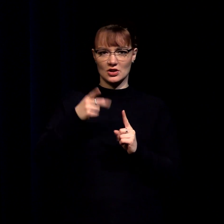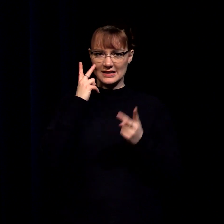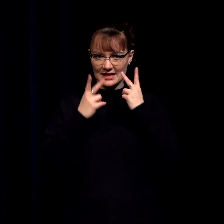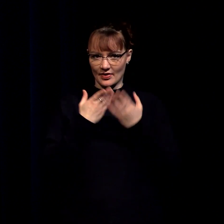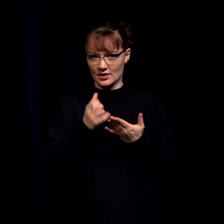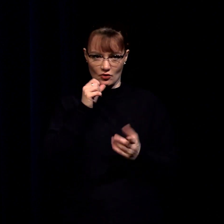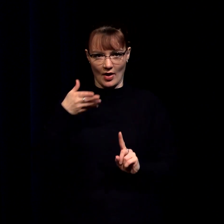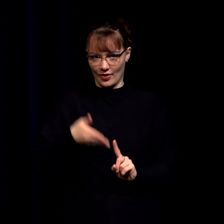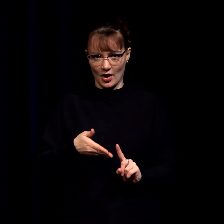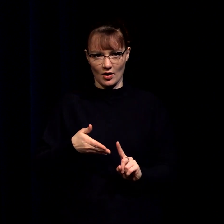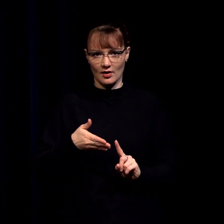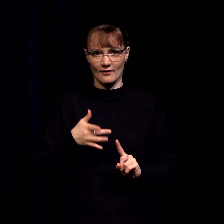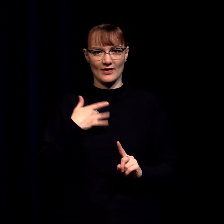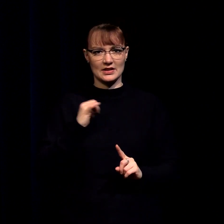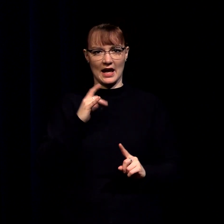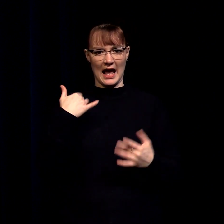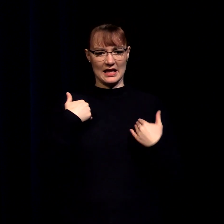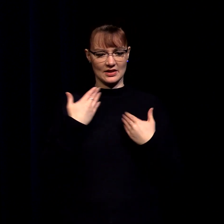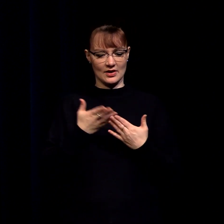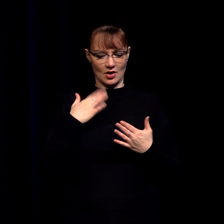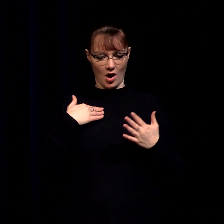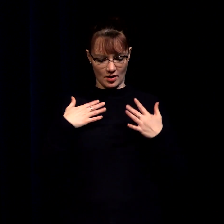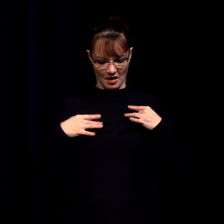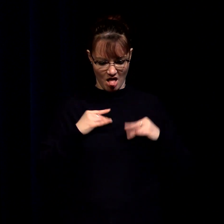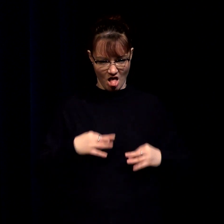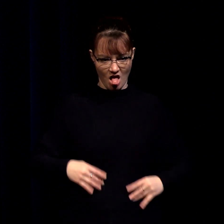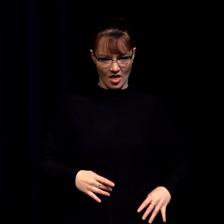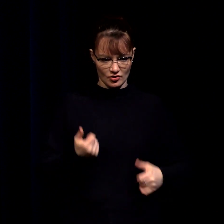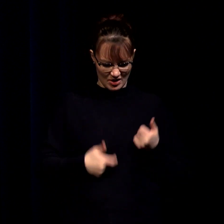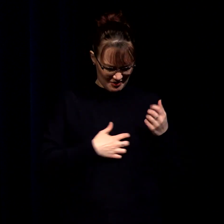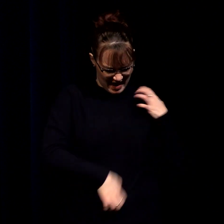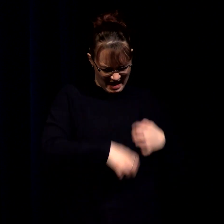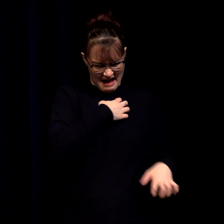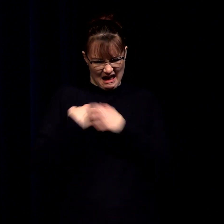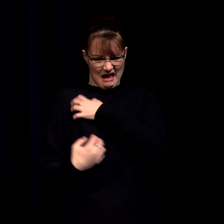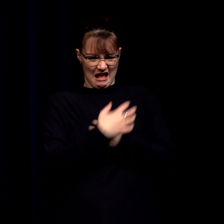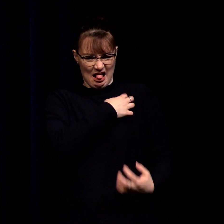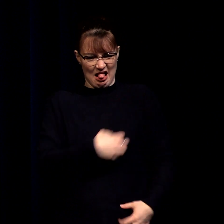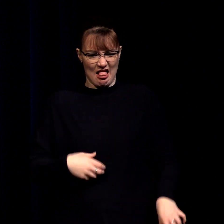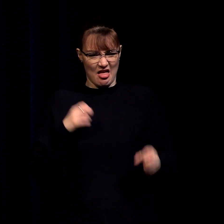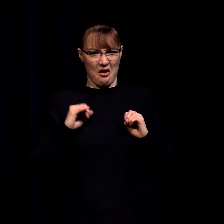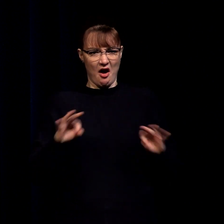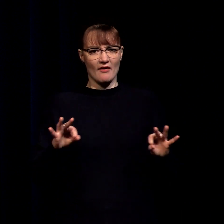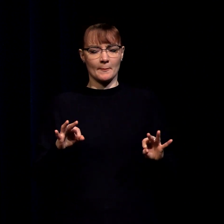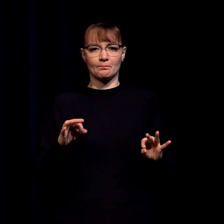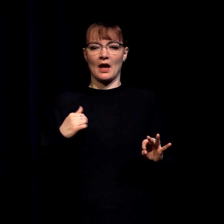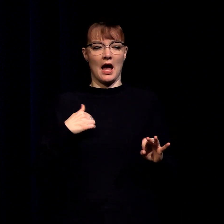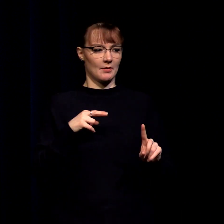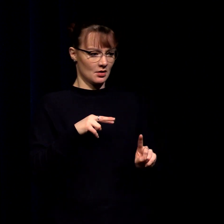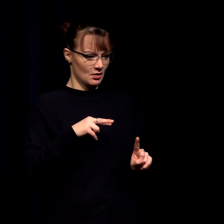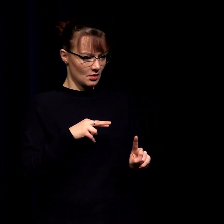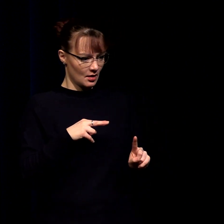can't get things off her that actually don't exist. I've never been so frightened and helpless and no control over the